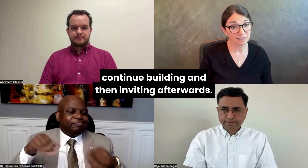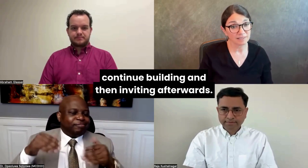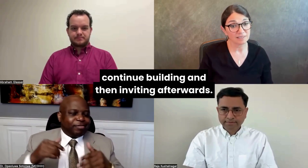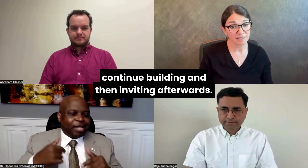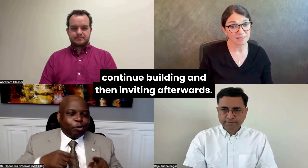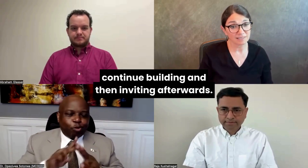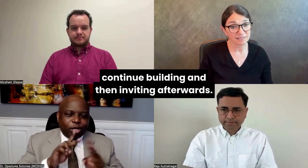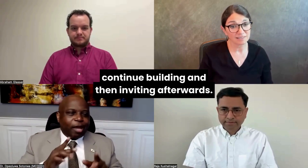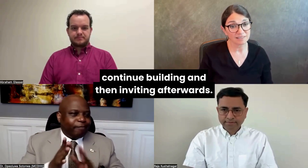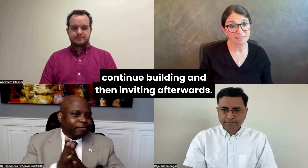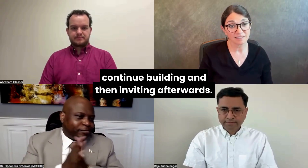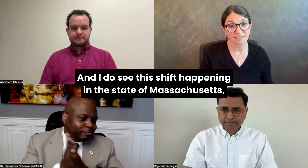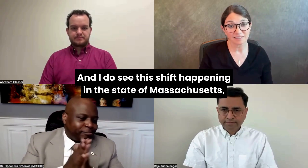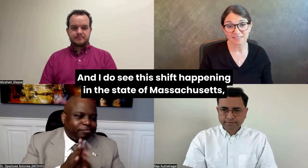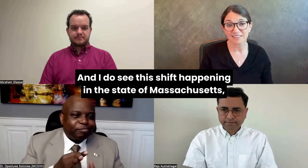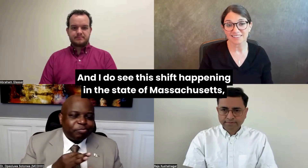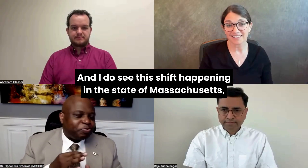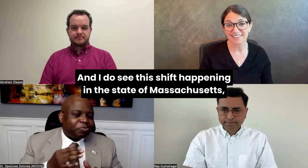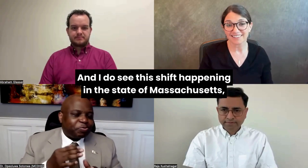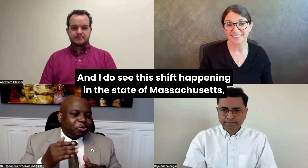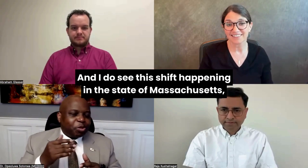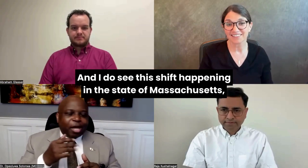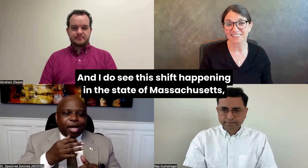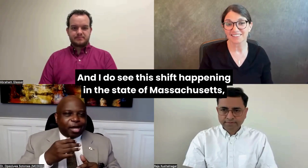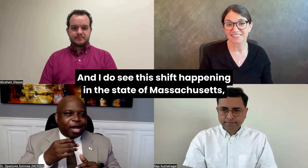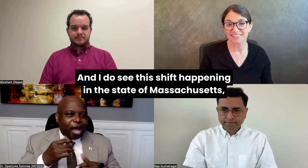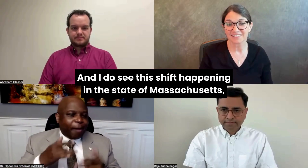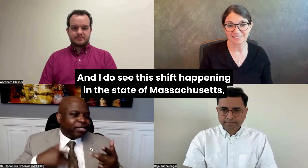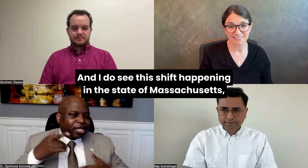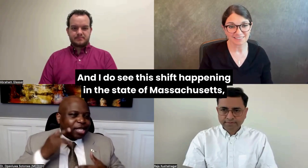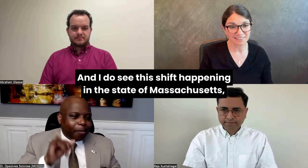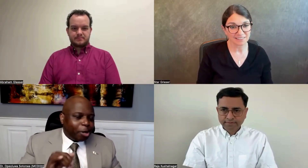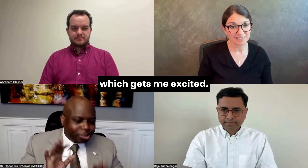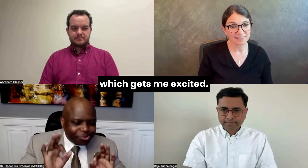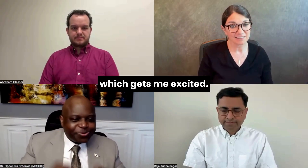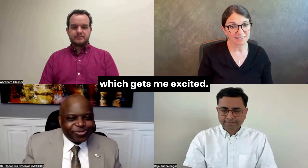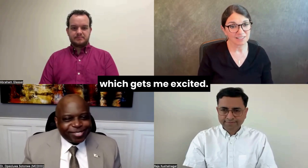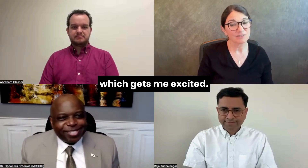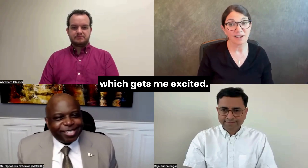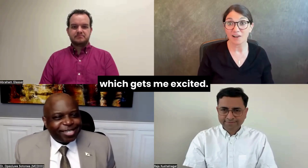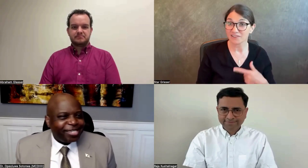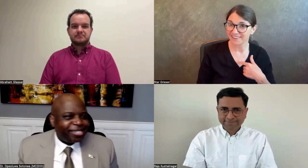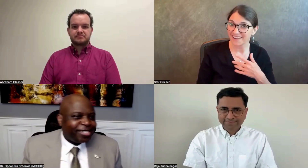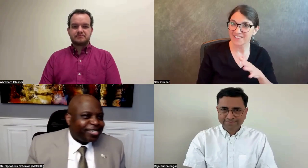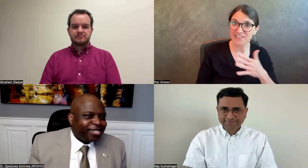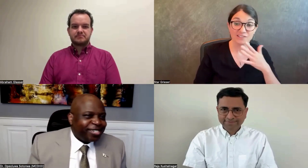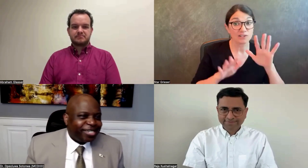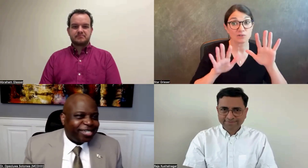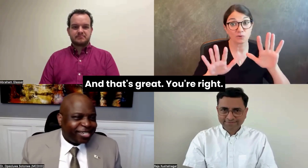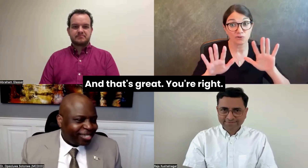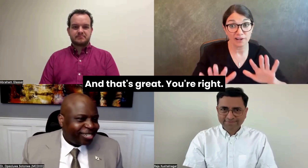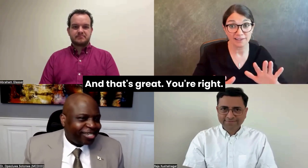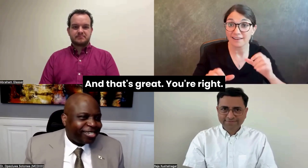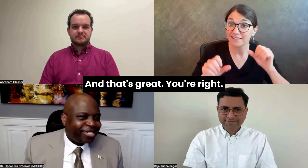And I do see this shift happening in the state of Massachusetts, which gets me excited. And that's great. You're right.